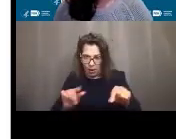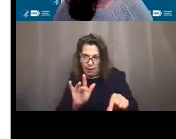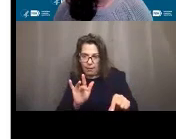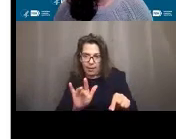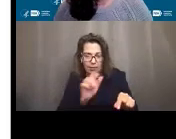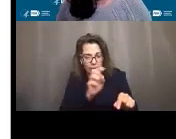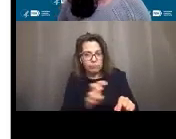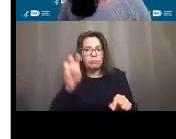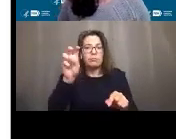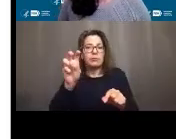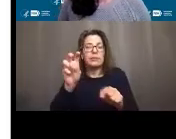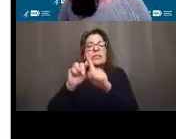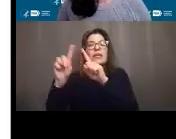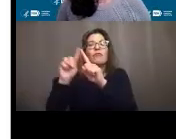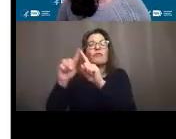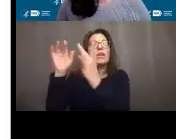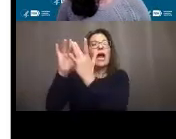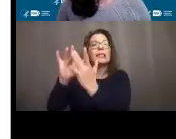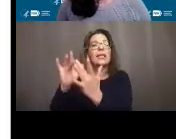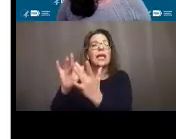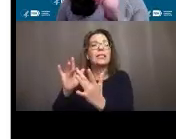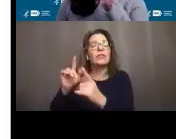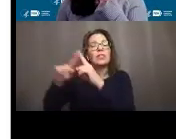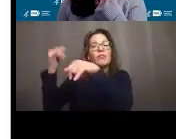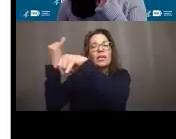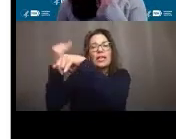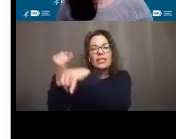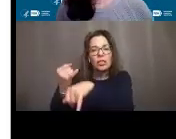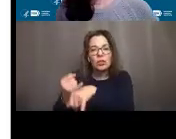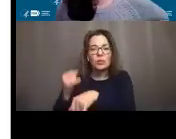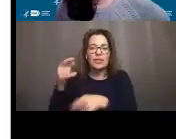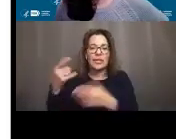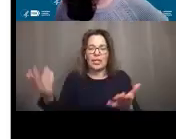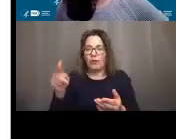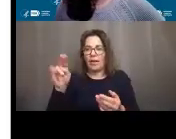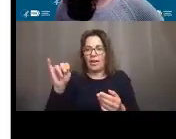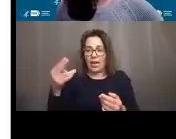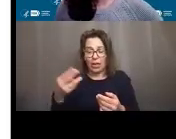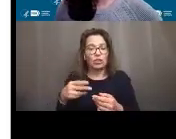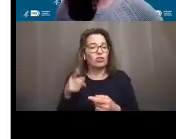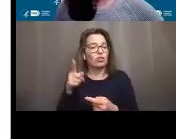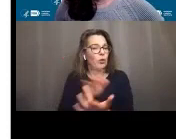but that's just an idea to give you of different ways